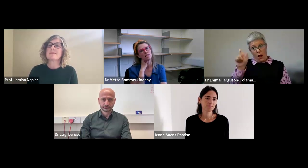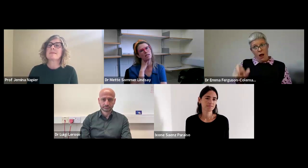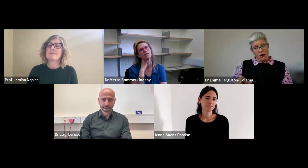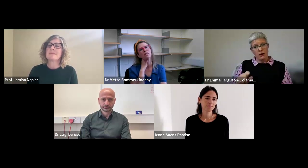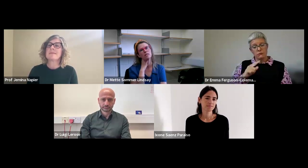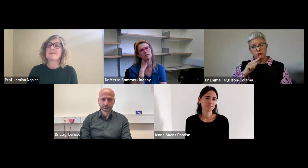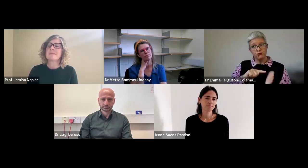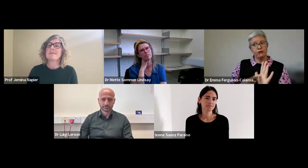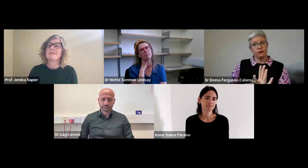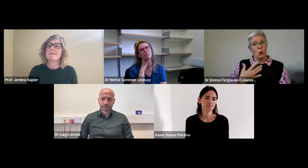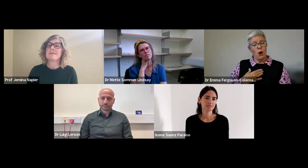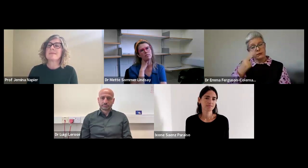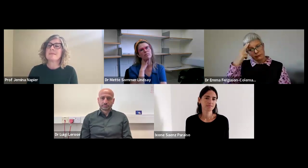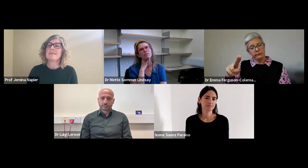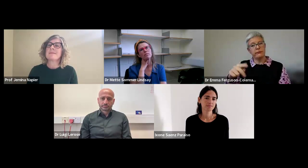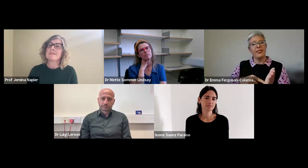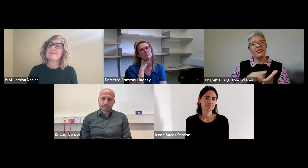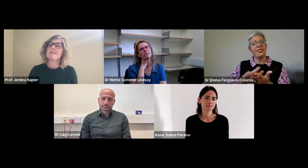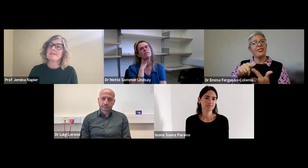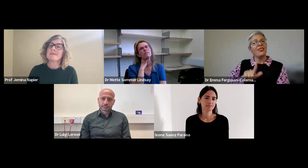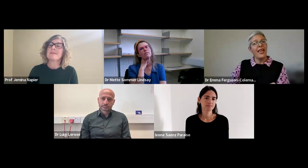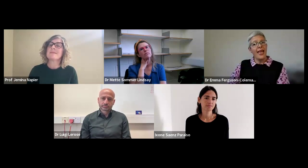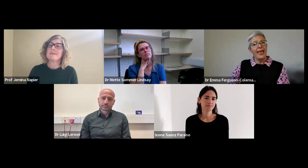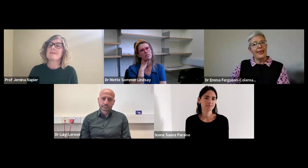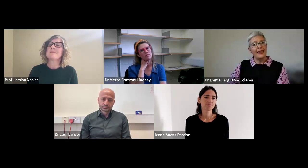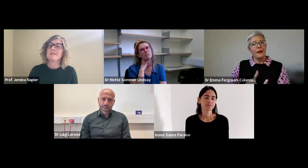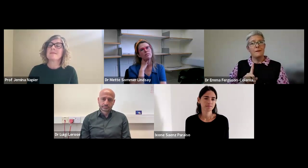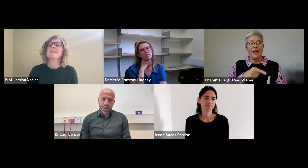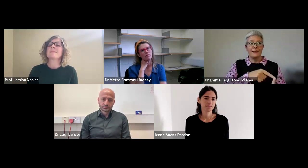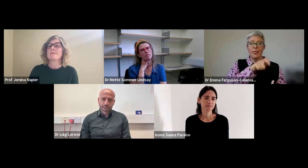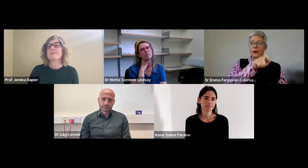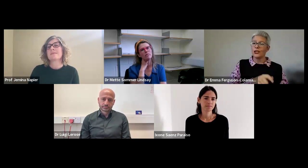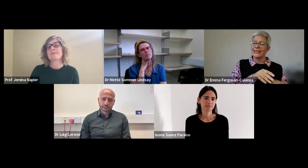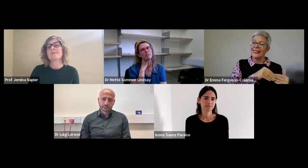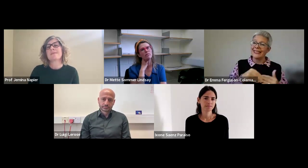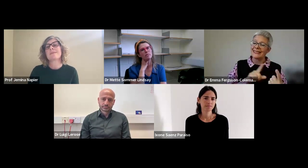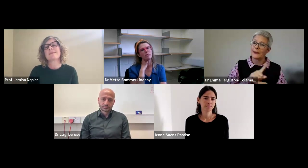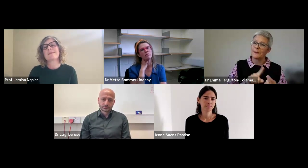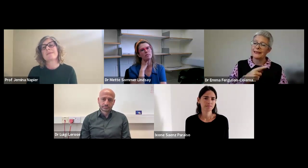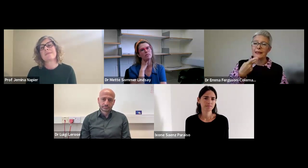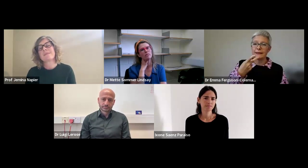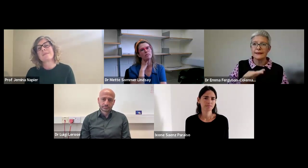and within an EDI meeting, one person said that they wanted to be referred to as they